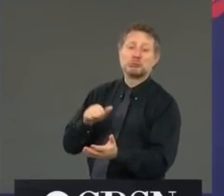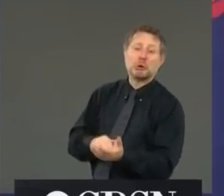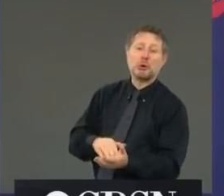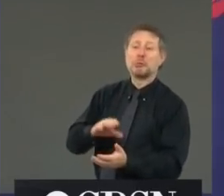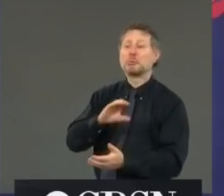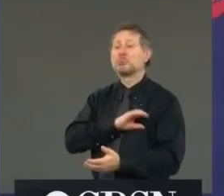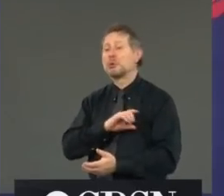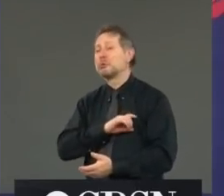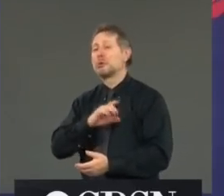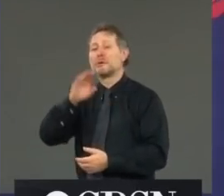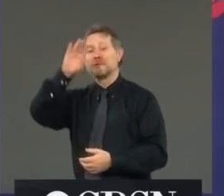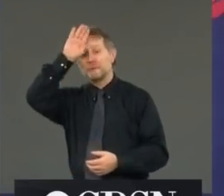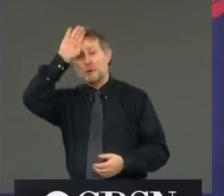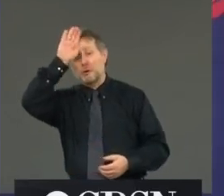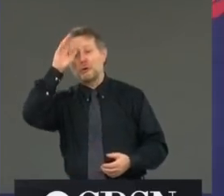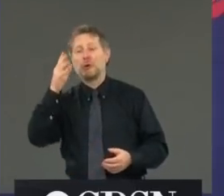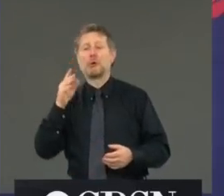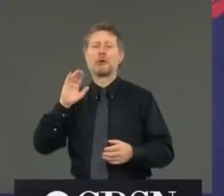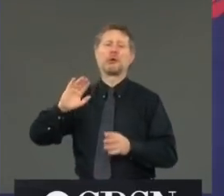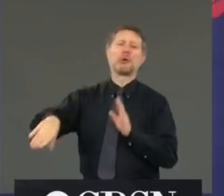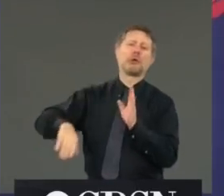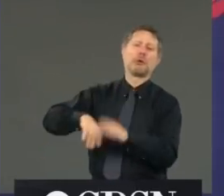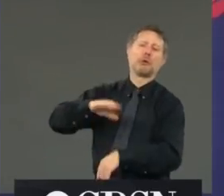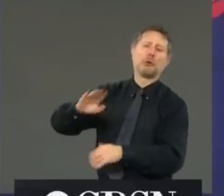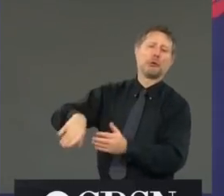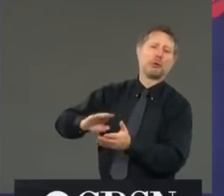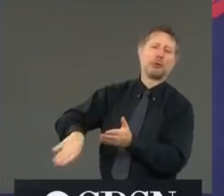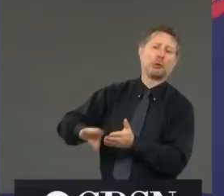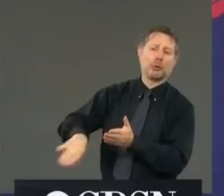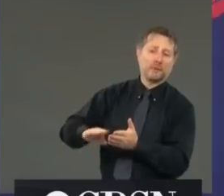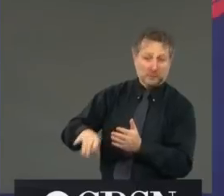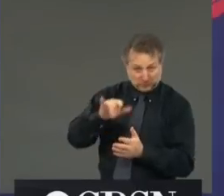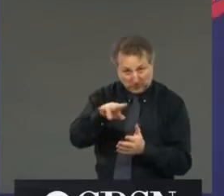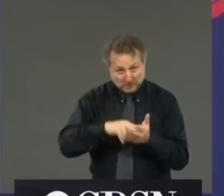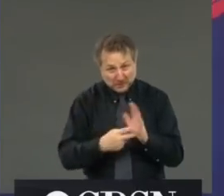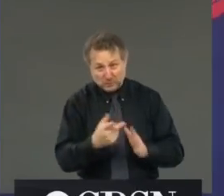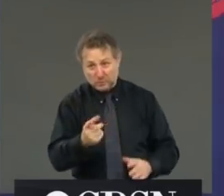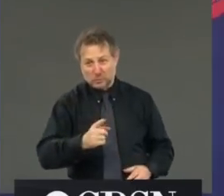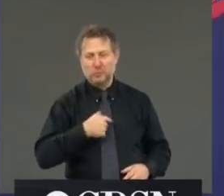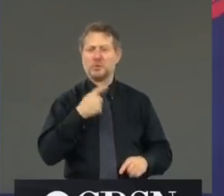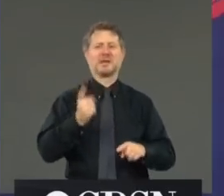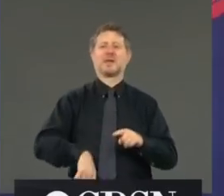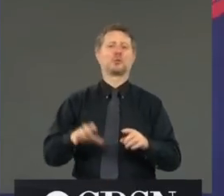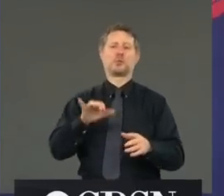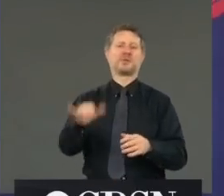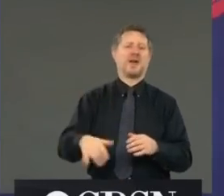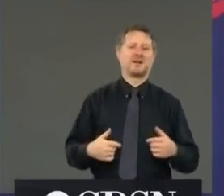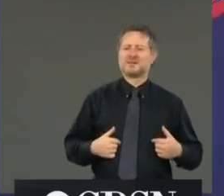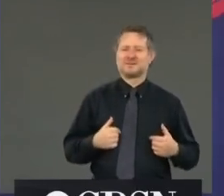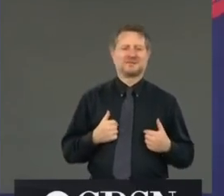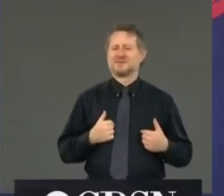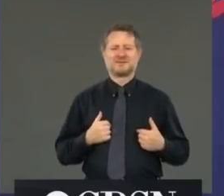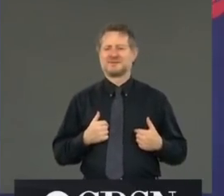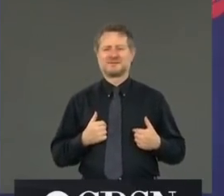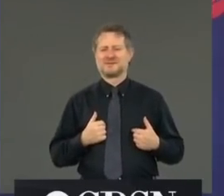GOVERNMENT SHOULD BAIL OUT AIRLINES AND HOTELS AND BIG